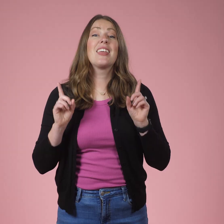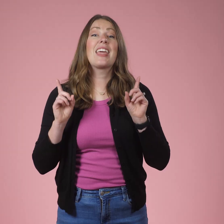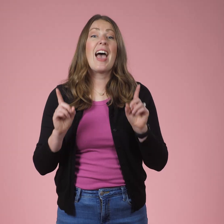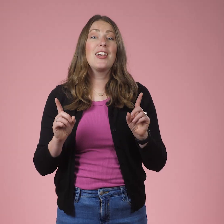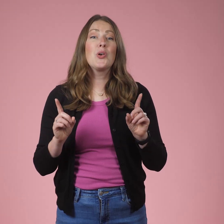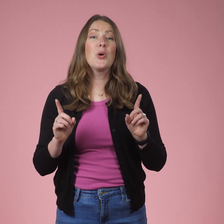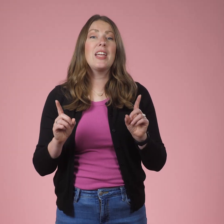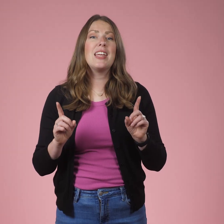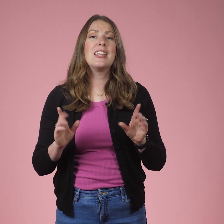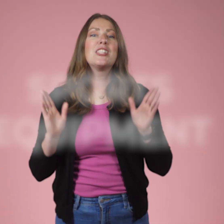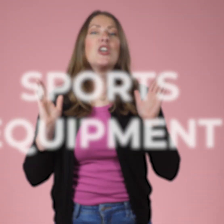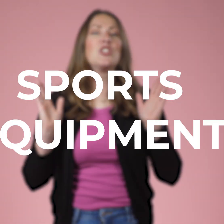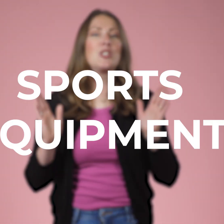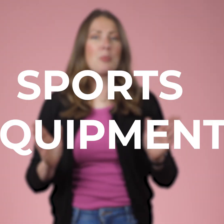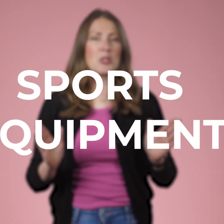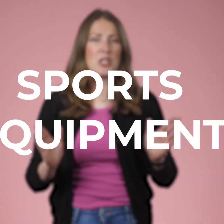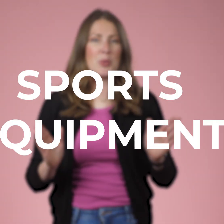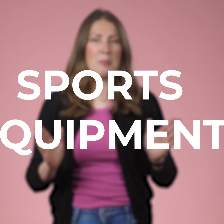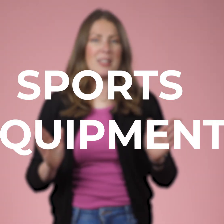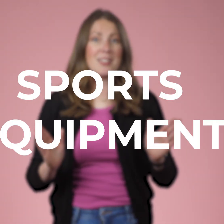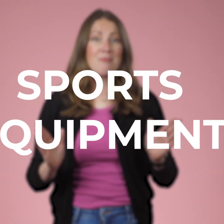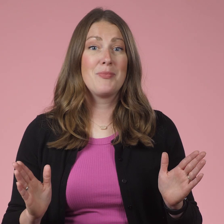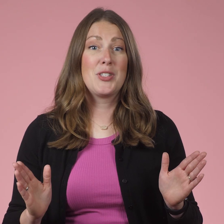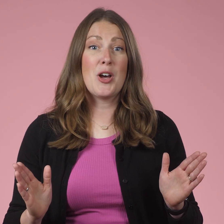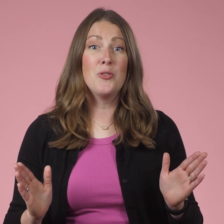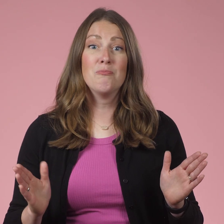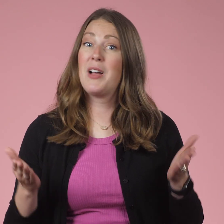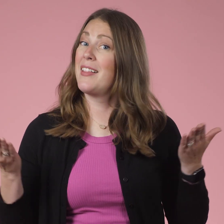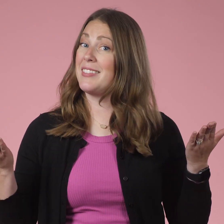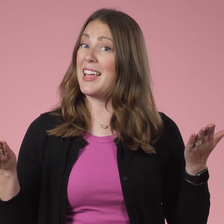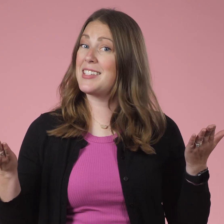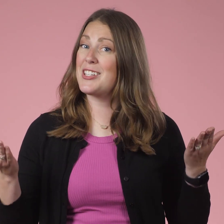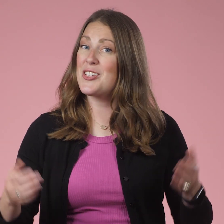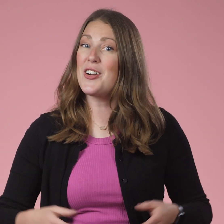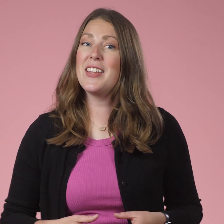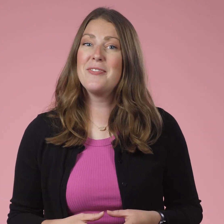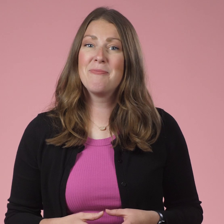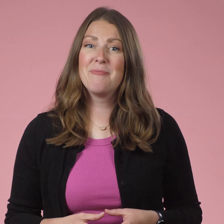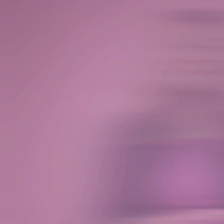The category is sports equipment, so let's get started.